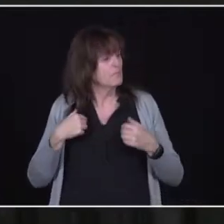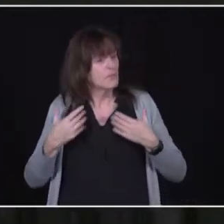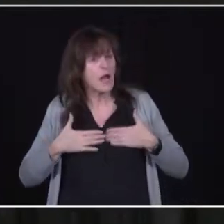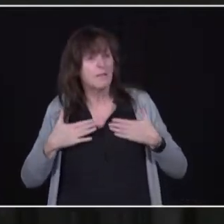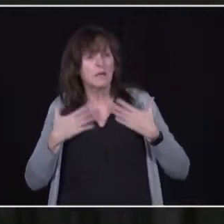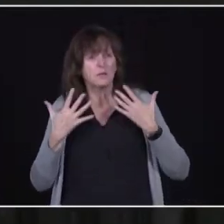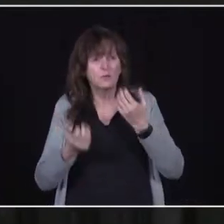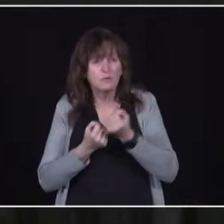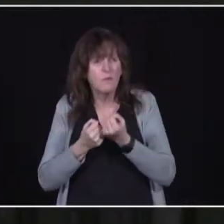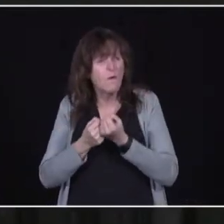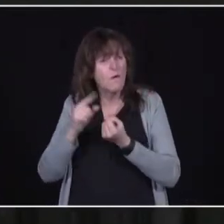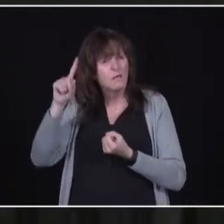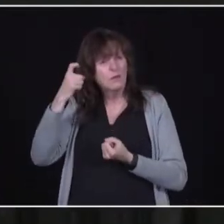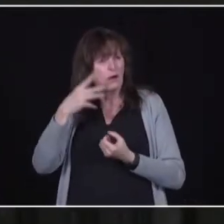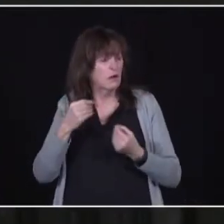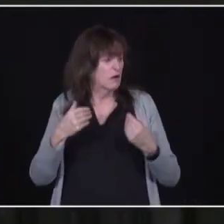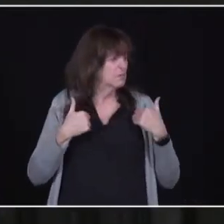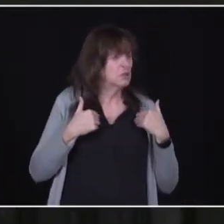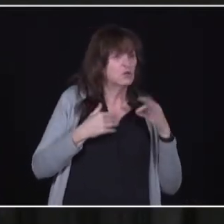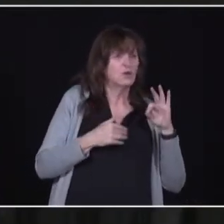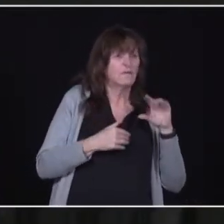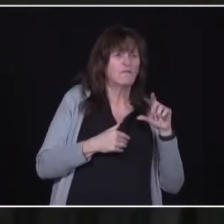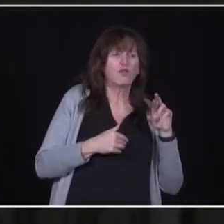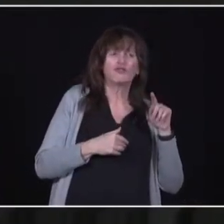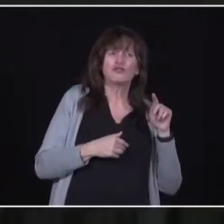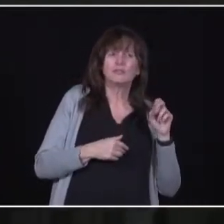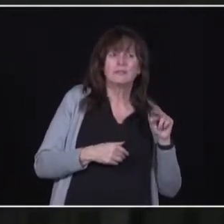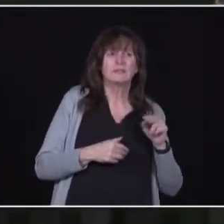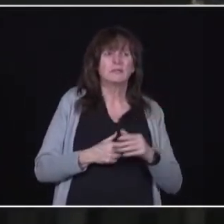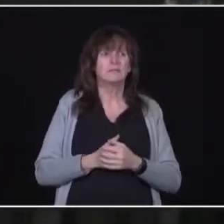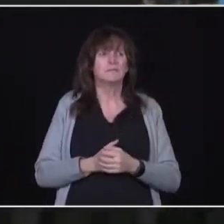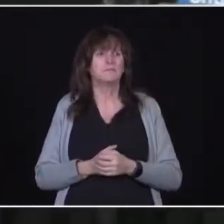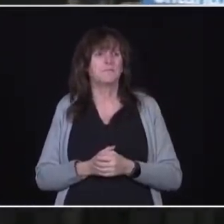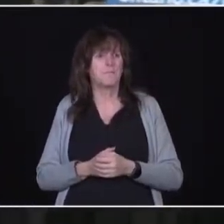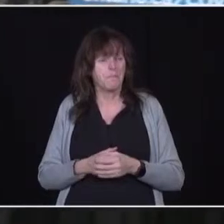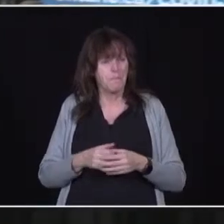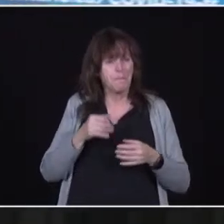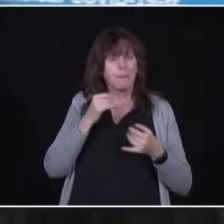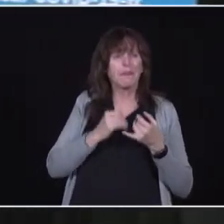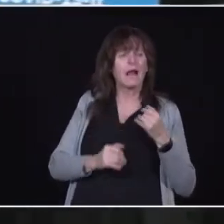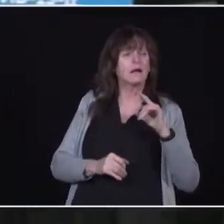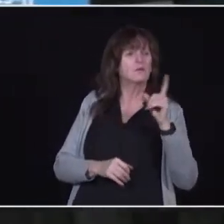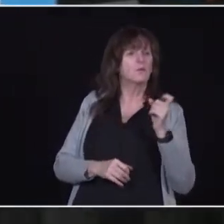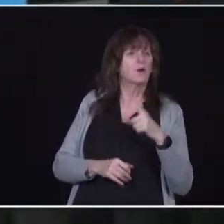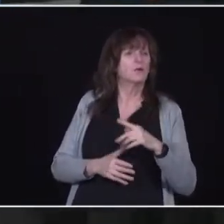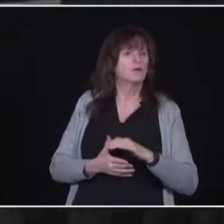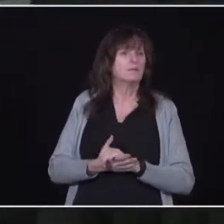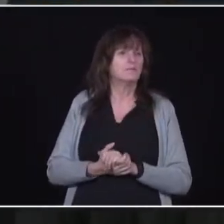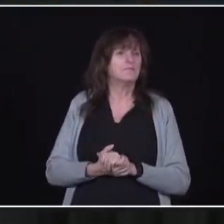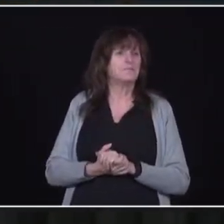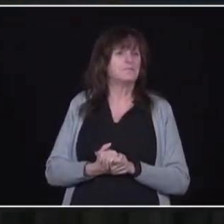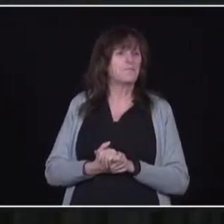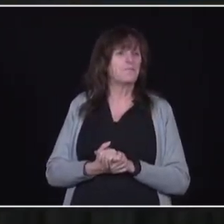We need this level of care and I am happy to be able to support the premier and Minister Fullerton.